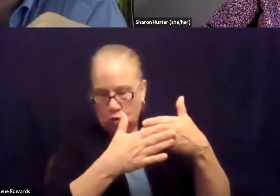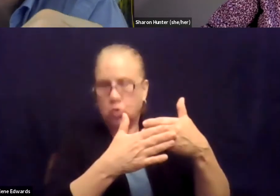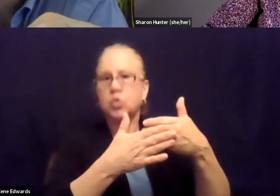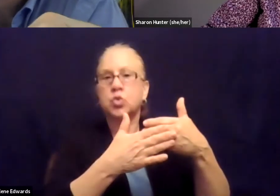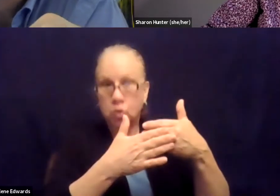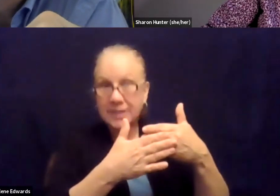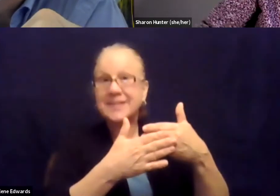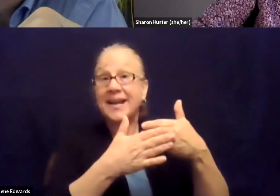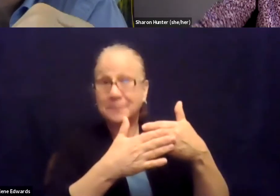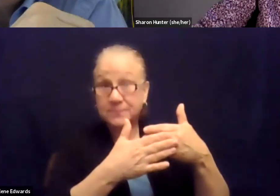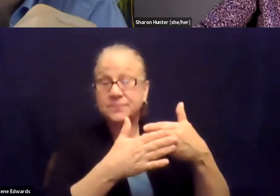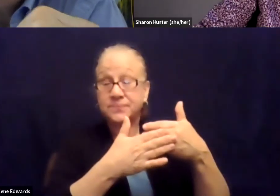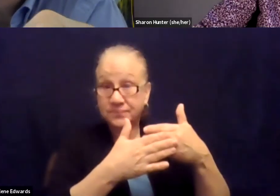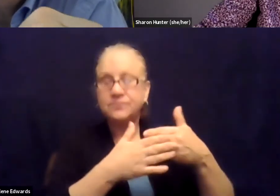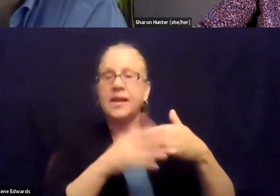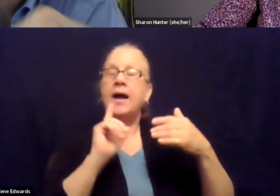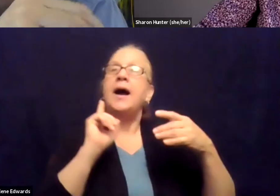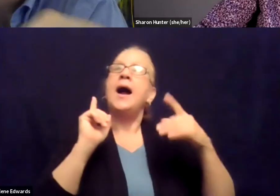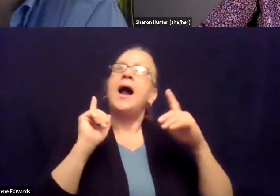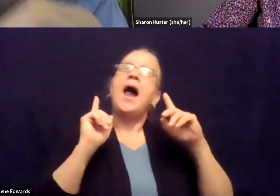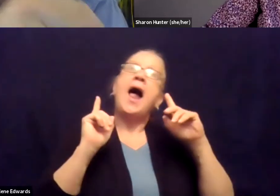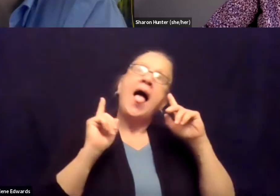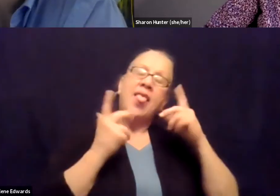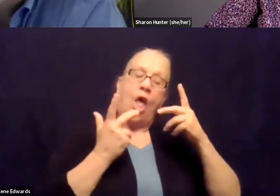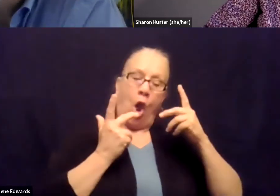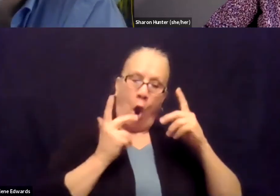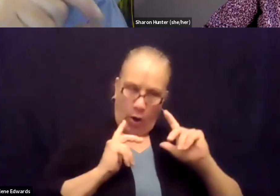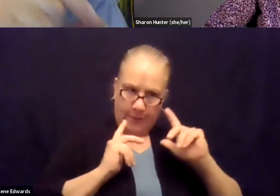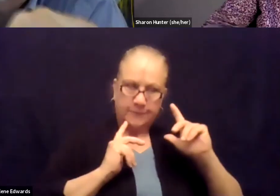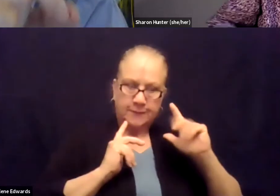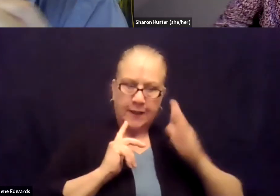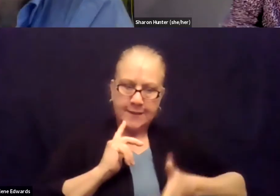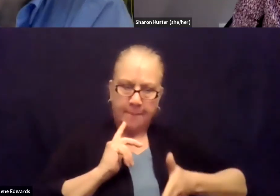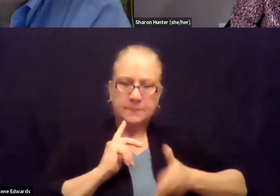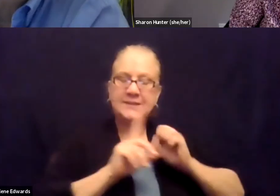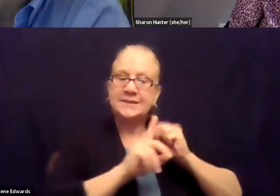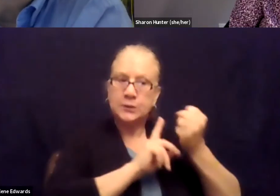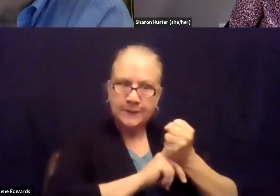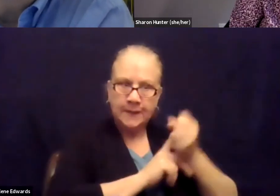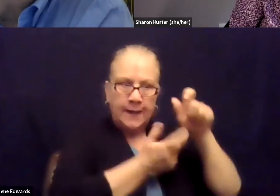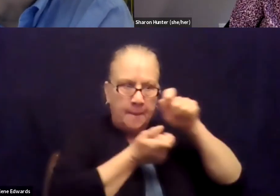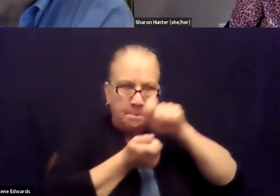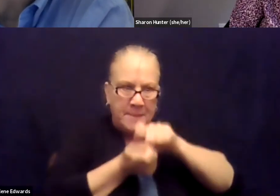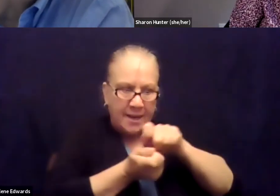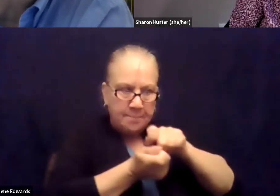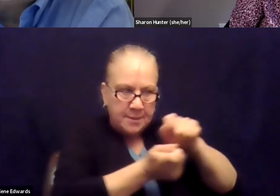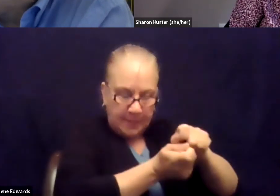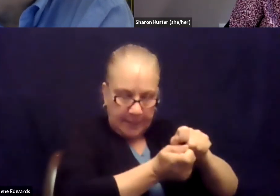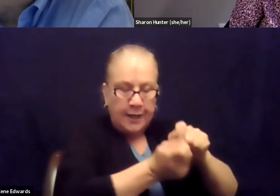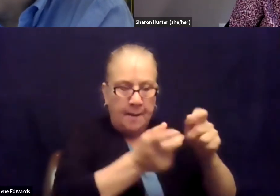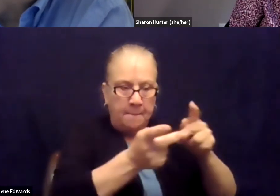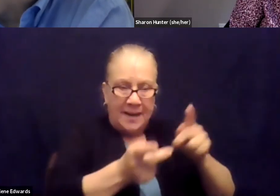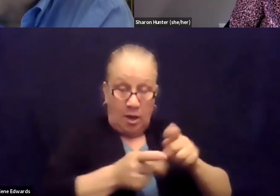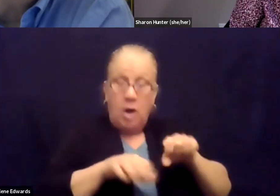think we are. We're already in some specific circumstances, in places where we can be safe to